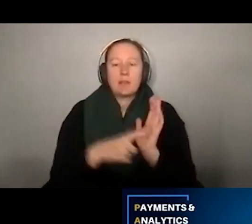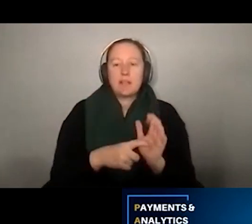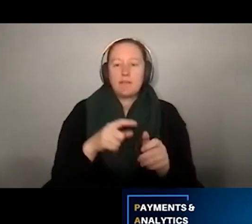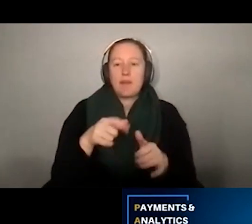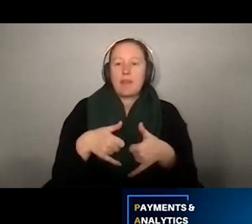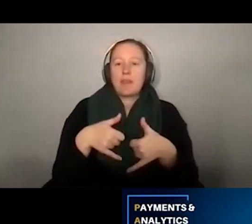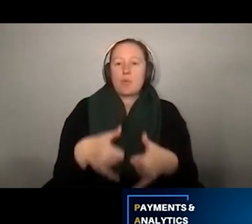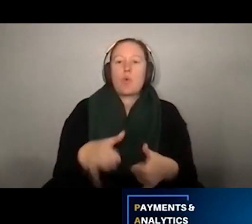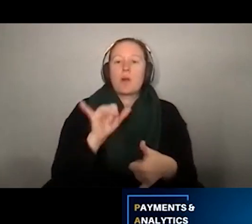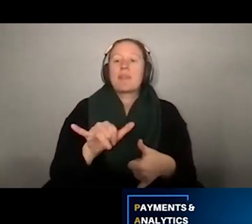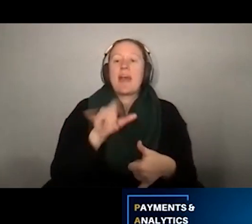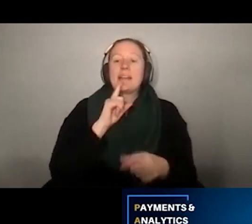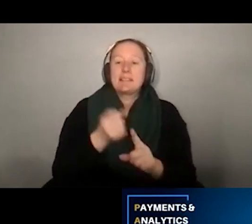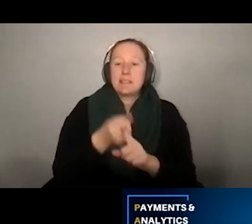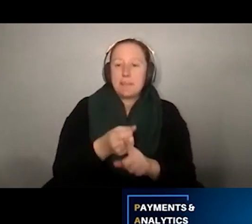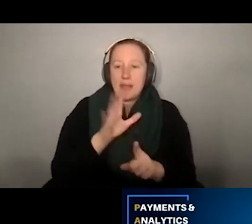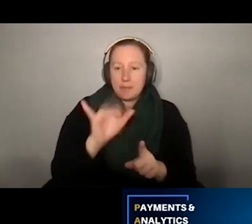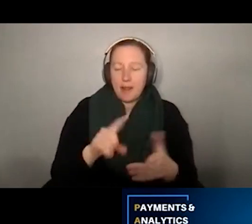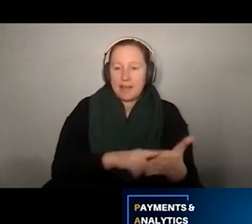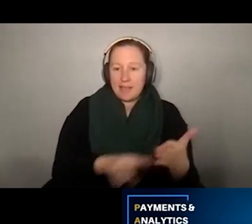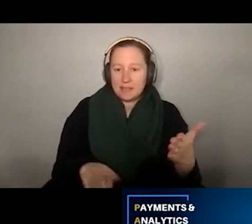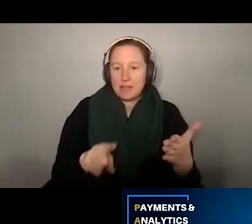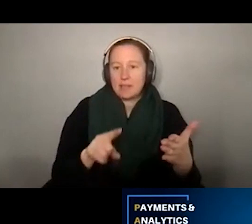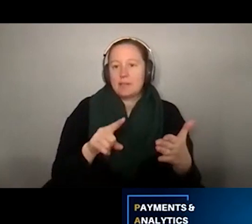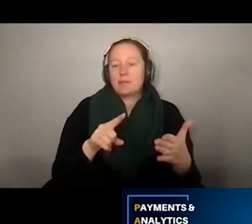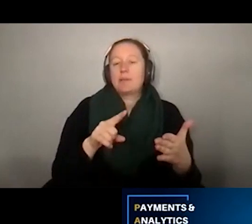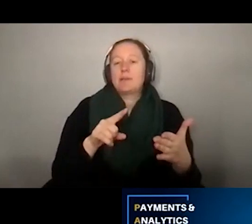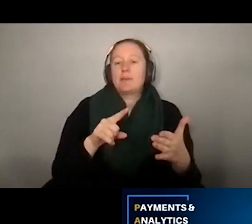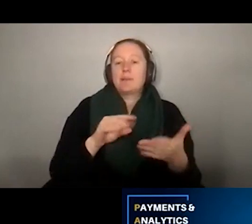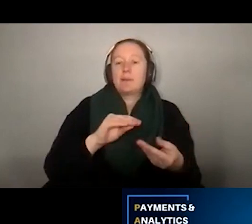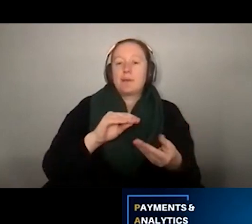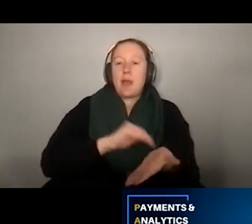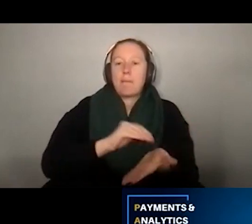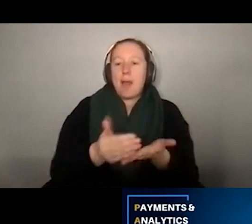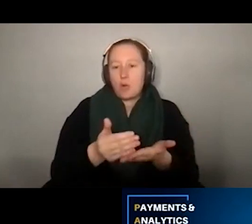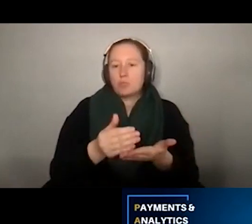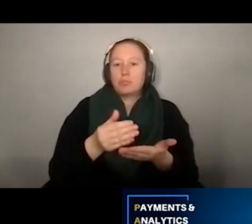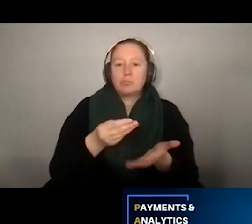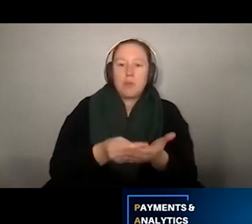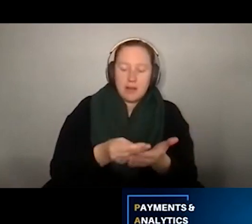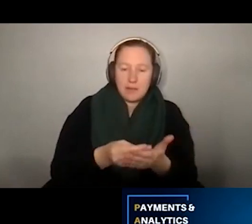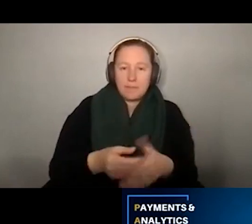the canceling appropriation and on that line in the email. We will give you